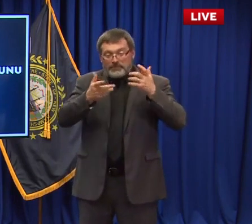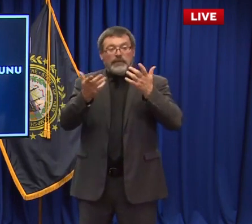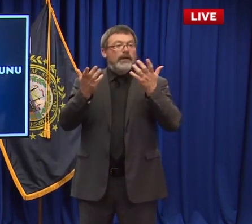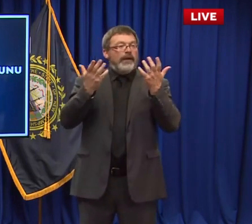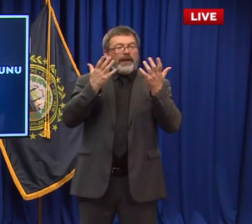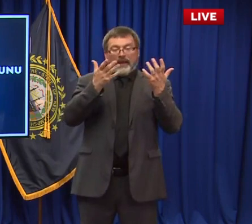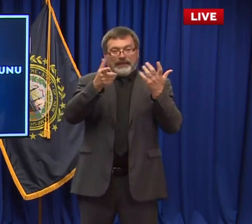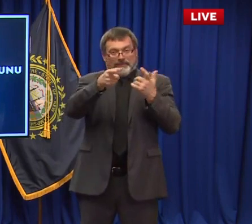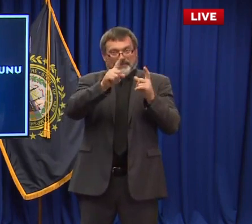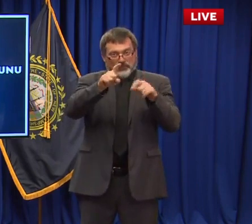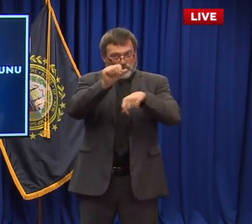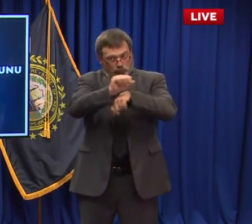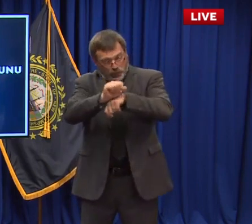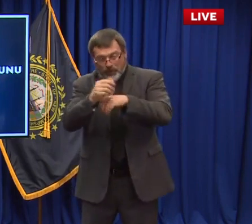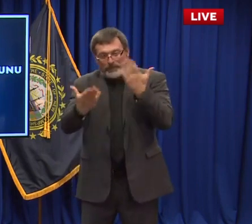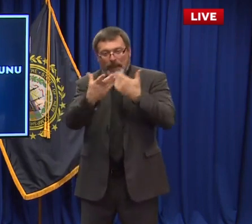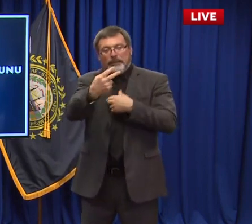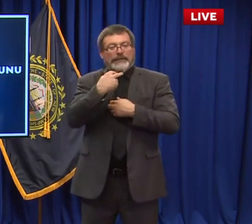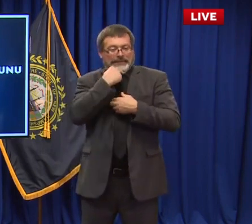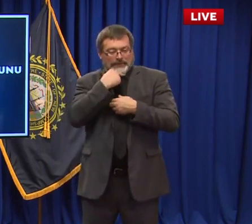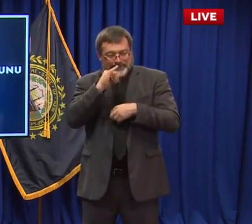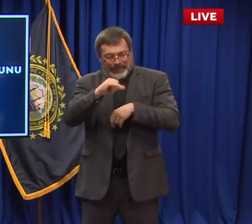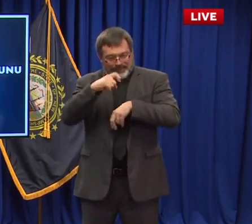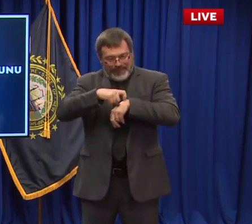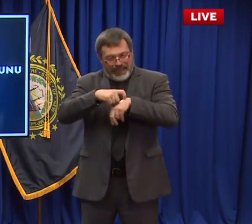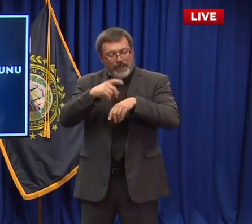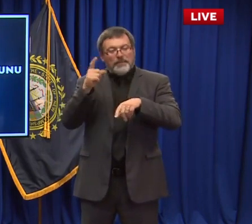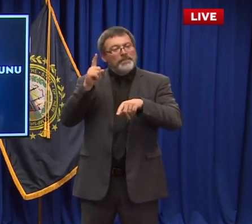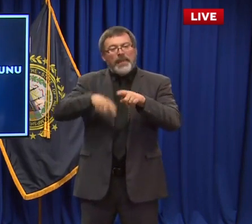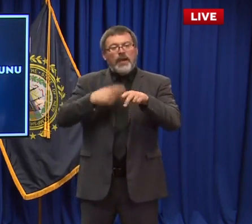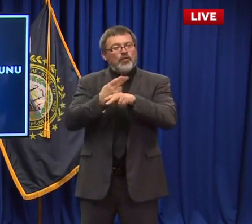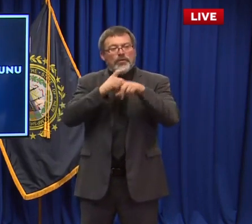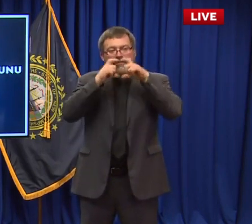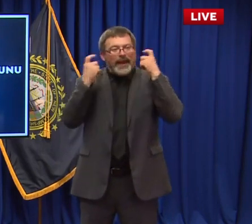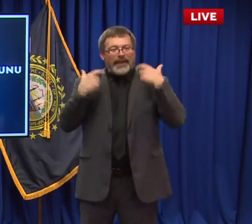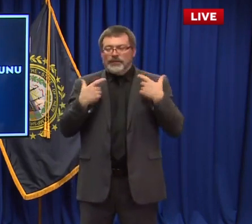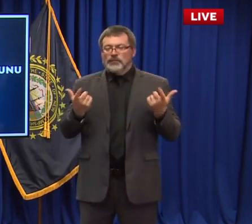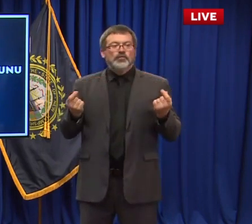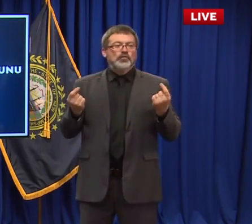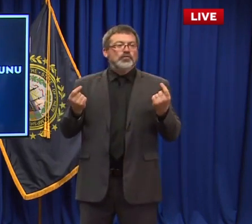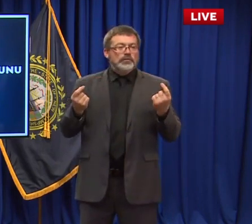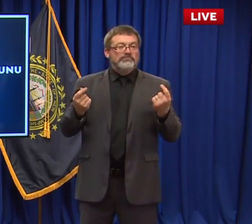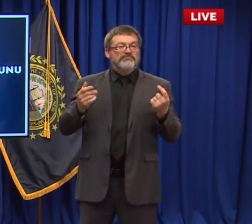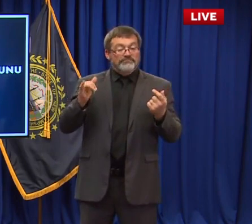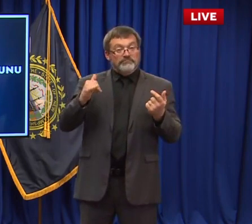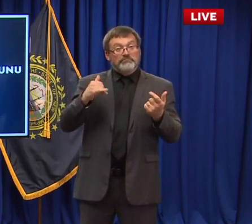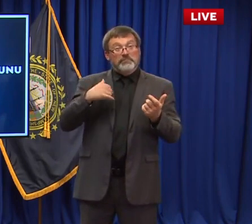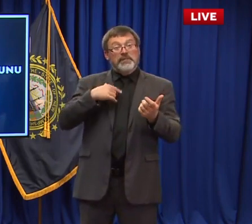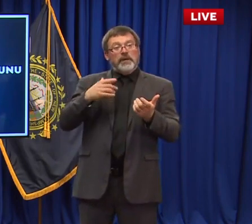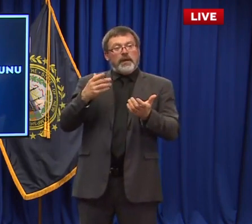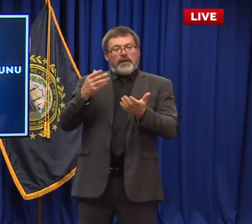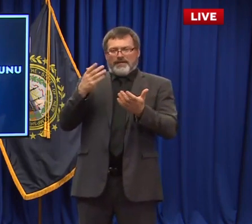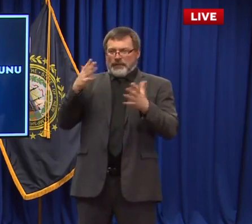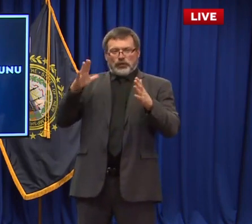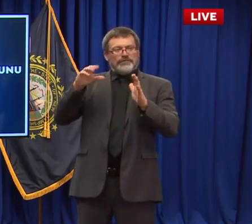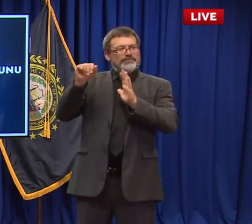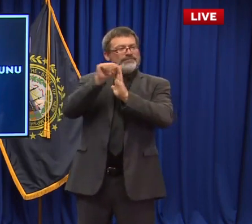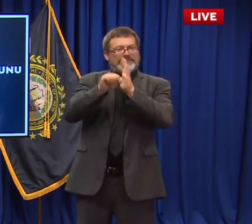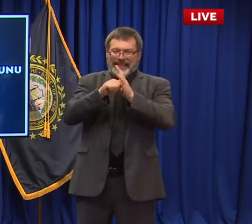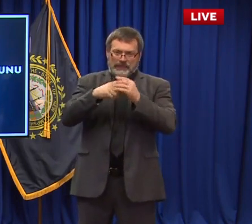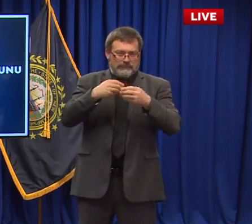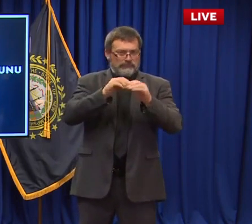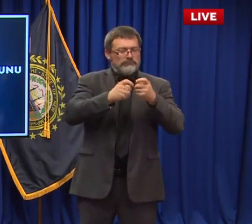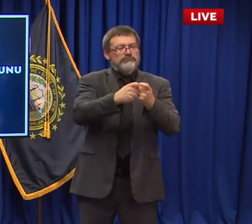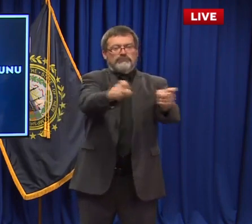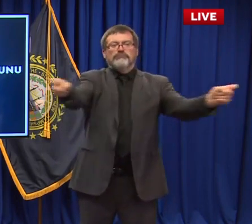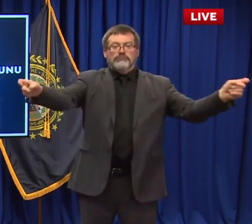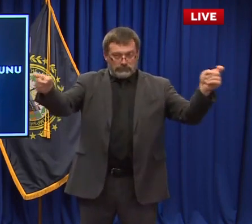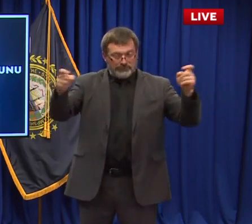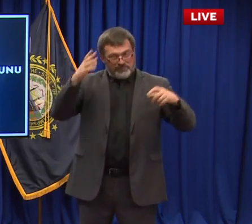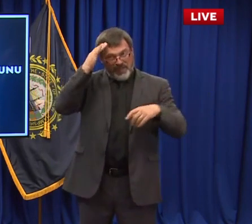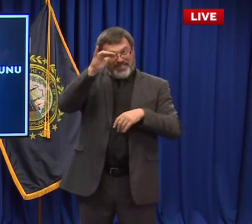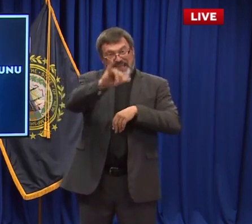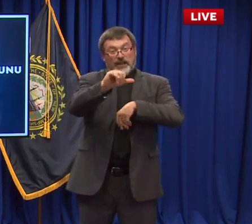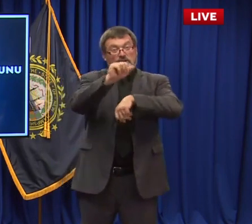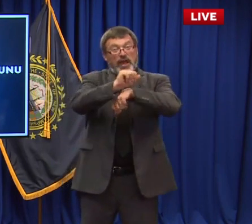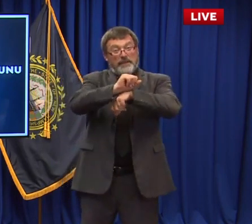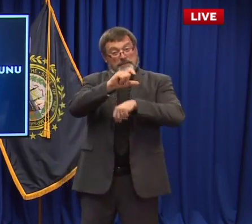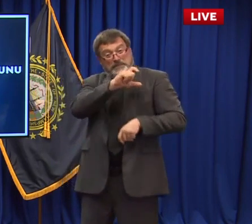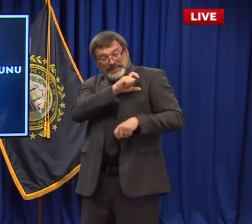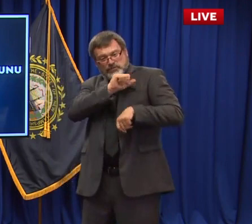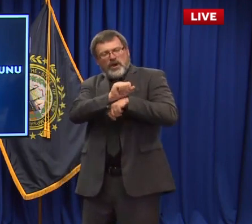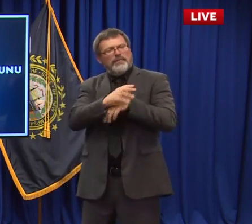EMERGENCY, CANNOT GET THEIR MASK ON, HAVE TO BE IN CLOSE CONTACT WITH PEOPLE AND THE MASK CAN GET IN THE WAY WITH WHAT THEY ARE DOING IF THEY’RE GIVING SOMEONE CPR OR WHATEVER IT MIGHT BE, A